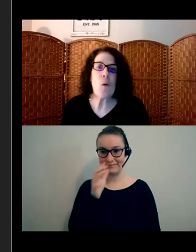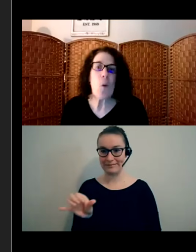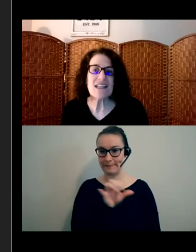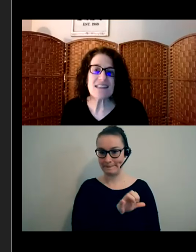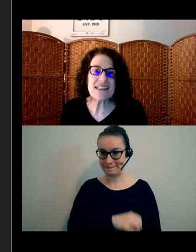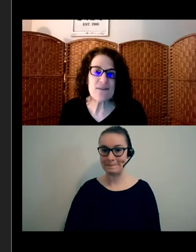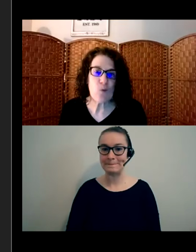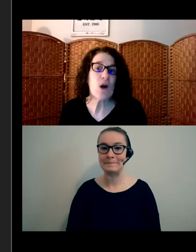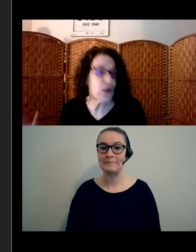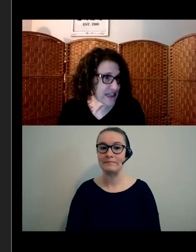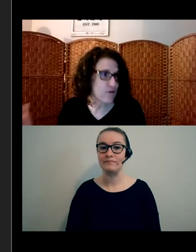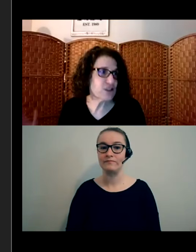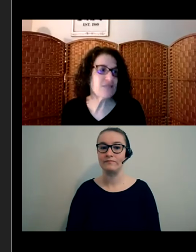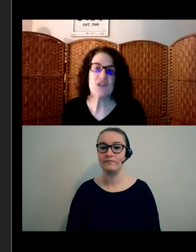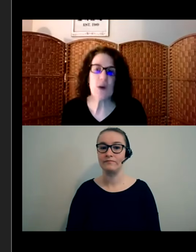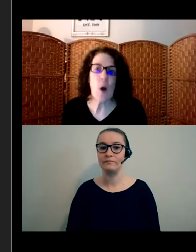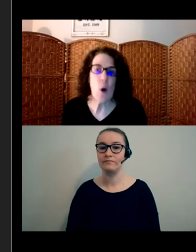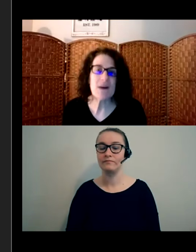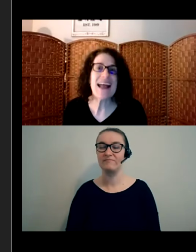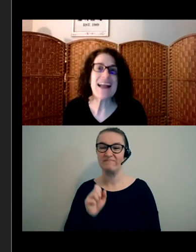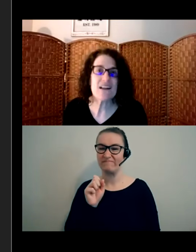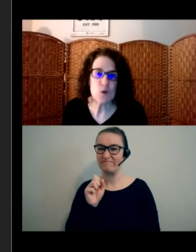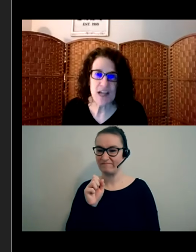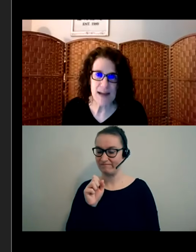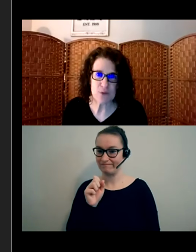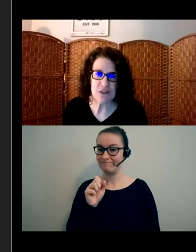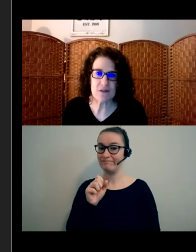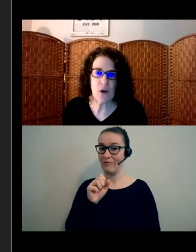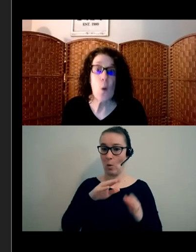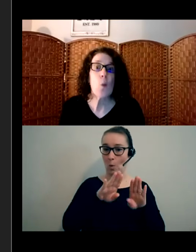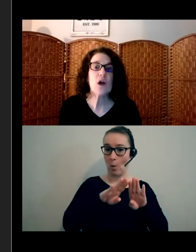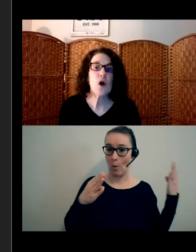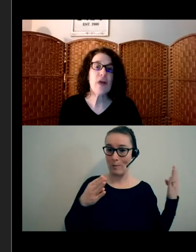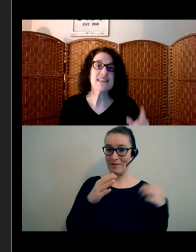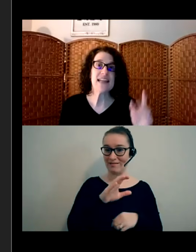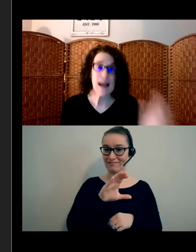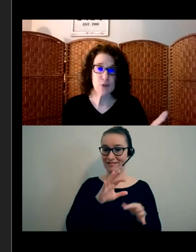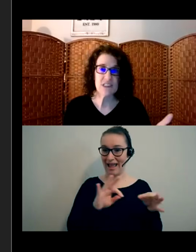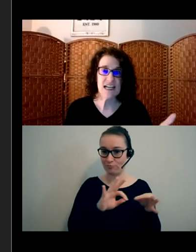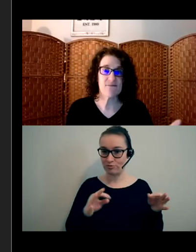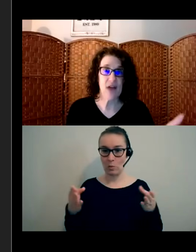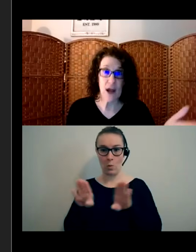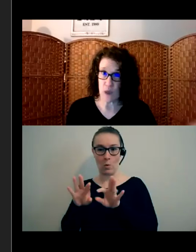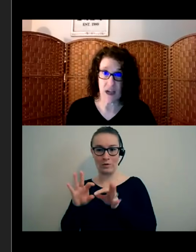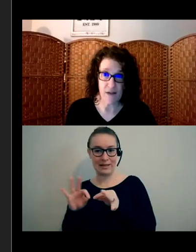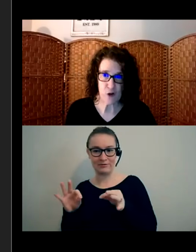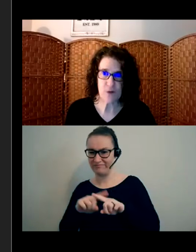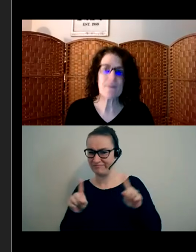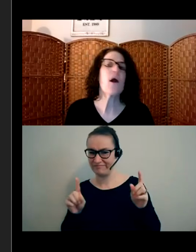What is the diff -- what are the differences between open and closed captions? Recall that caption text file we covered --